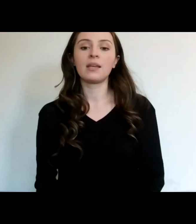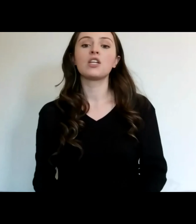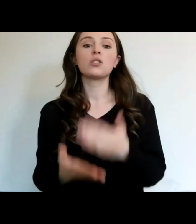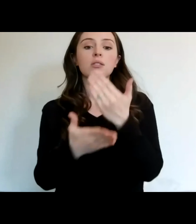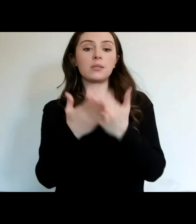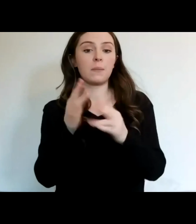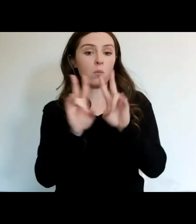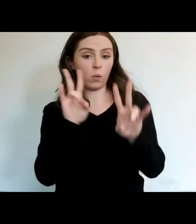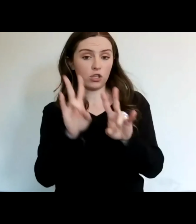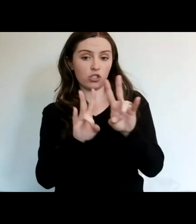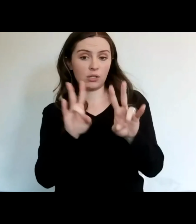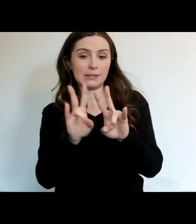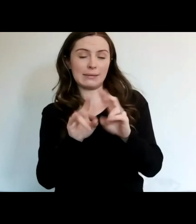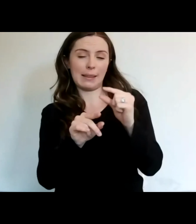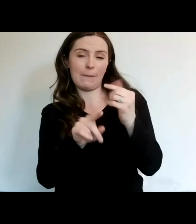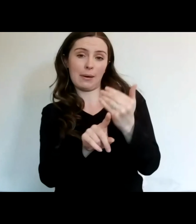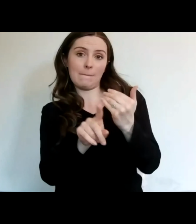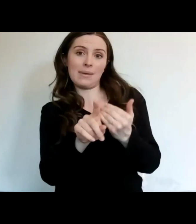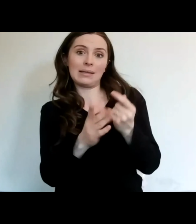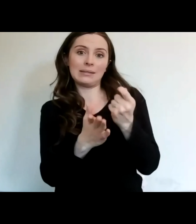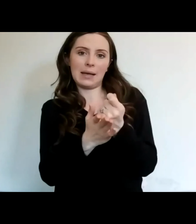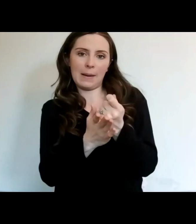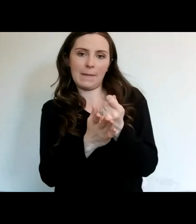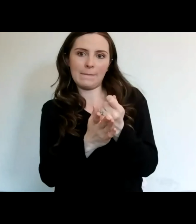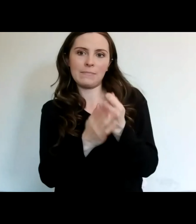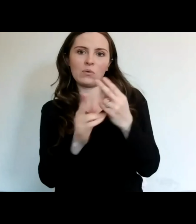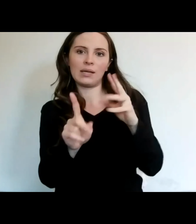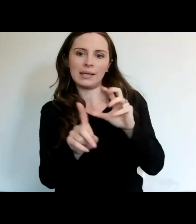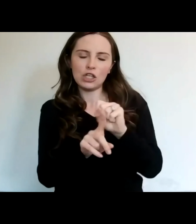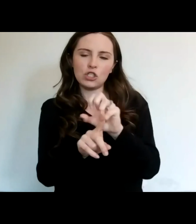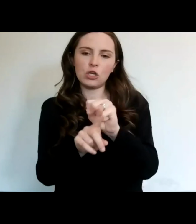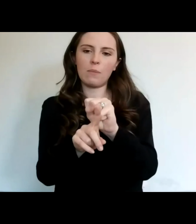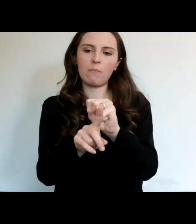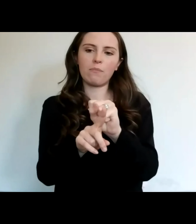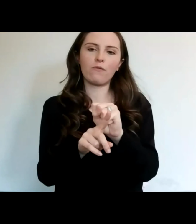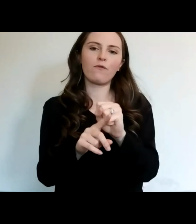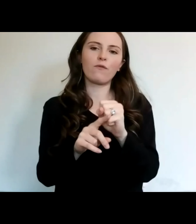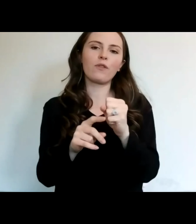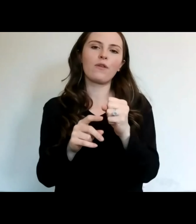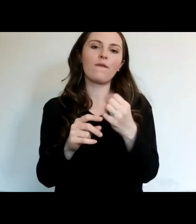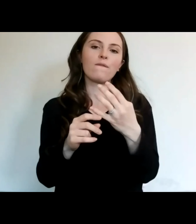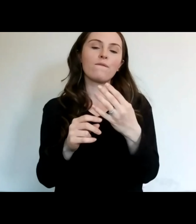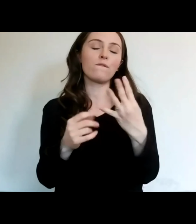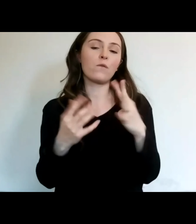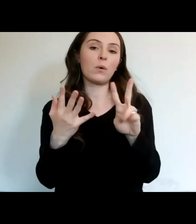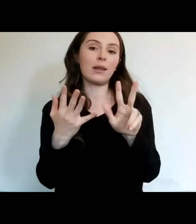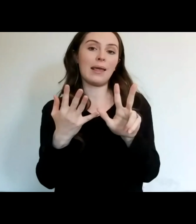We are running behind time, so we're on 48 minutes past the hour. We were to finish at four.